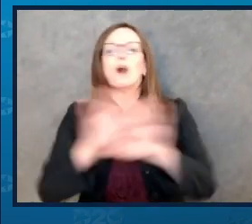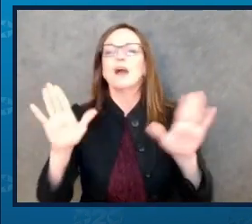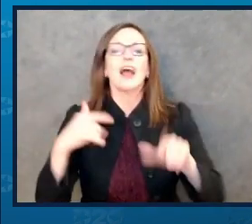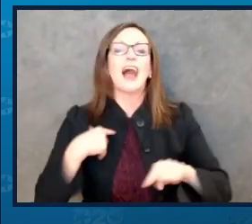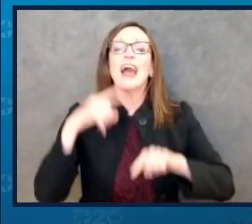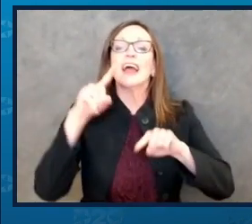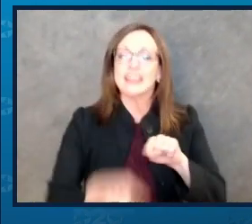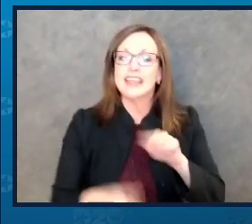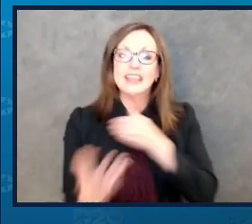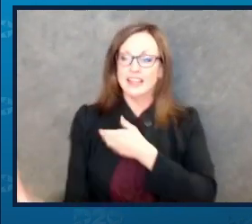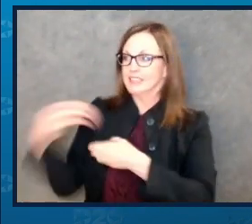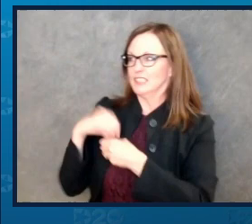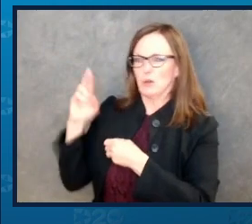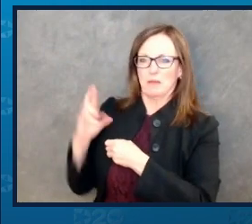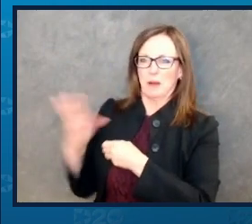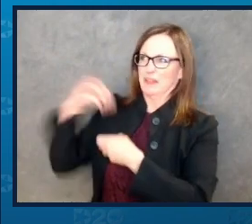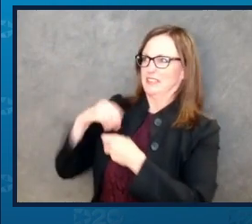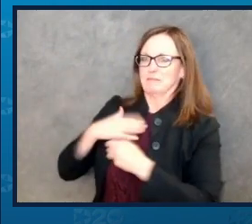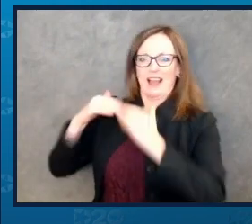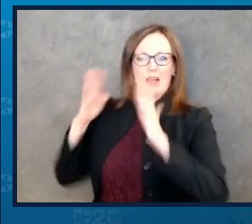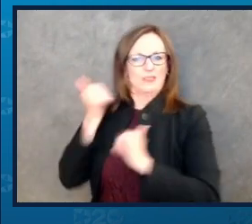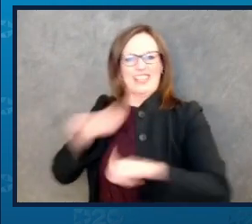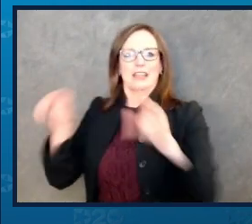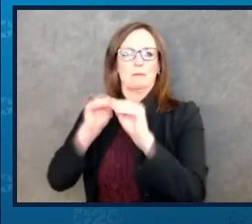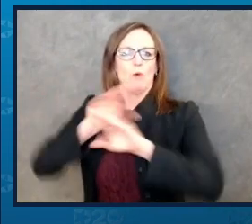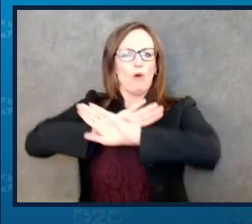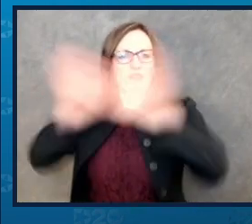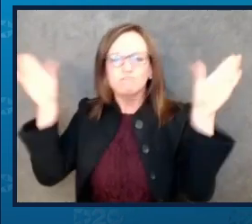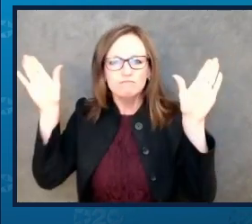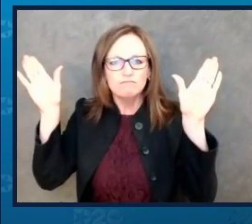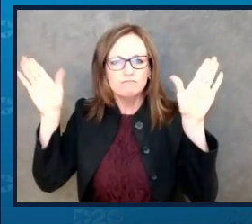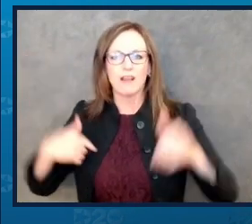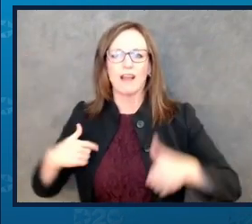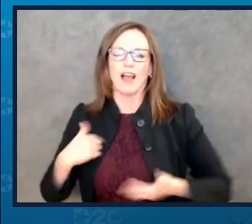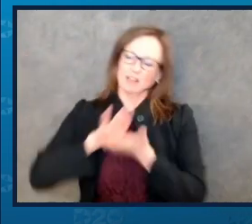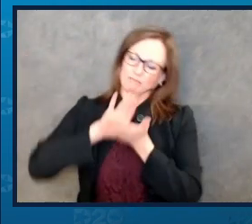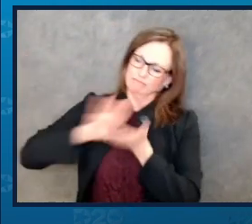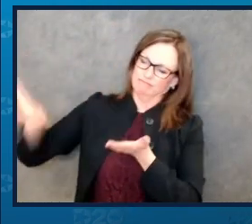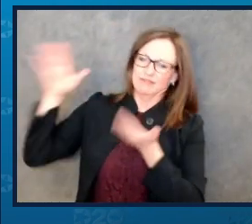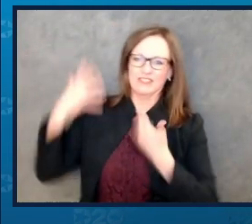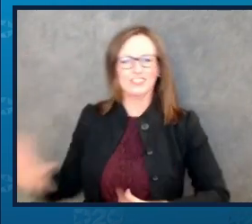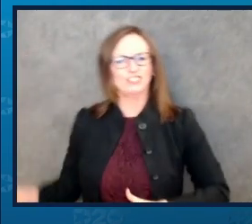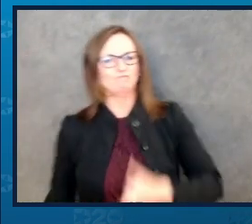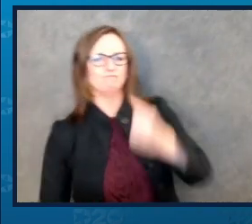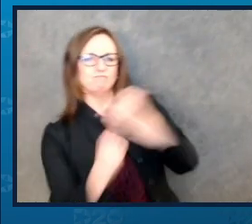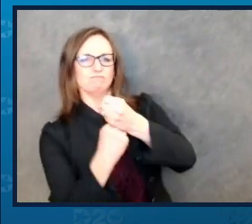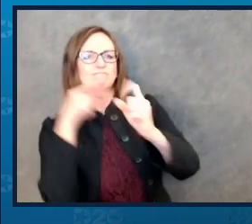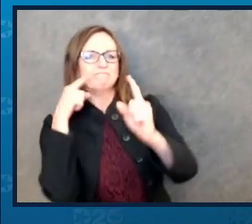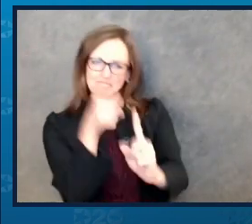VOTE AMERICA. THAT IS THE ONLY WAY TO GET OUT OF THIS. JOE BIDEN IS JUST THE PERSON TO ENSURE WE GET OUR LIVES BACK TO